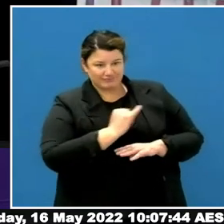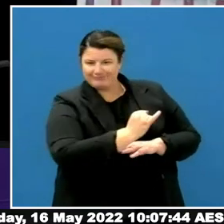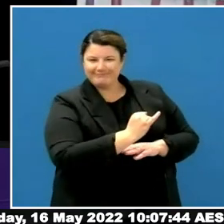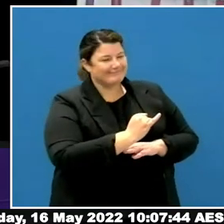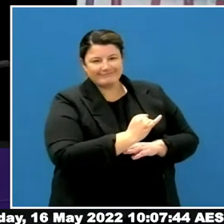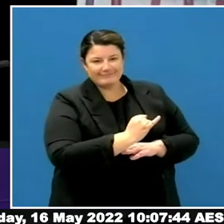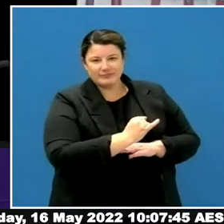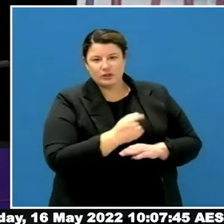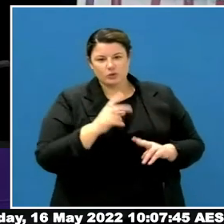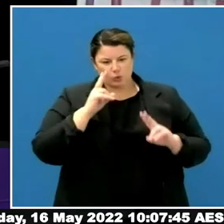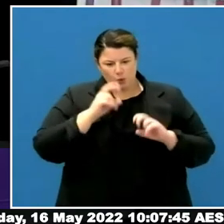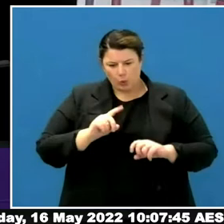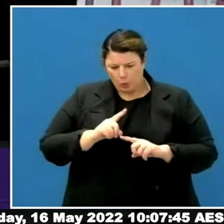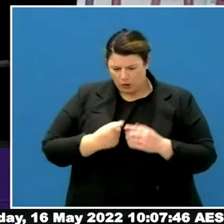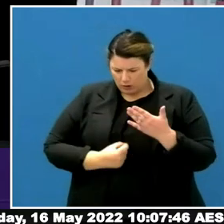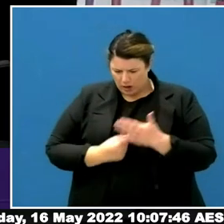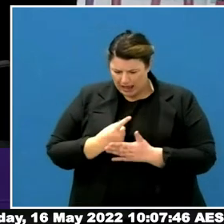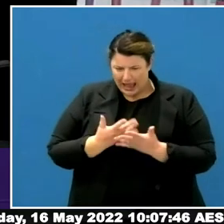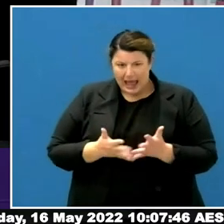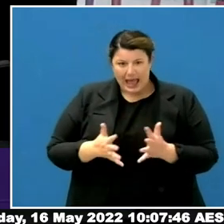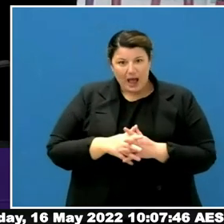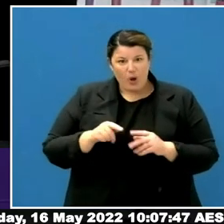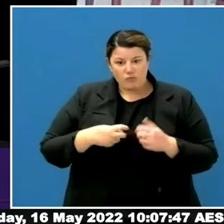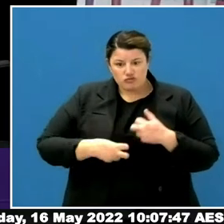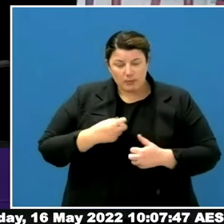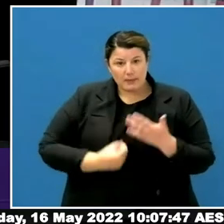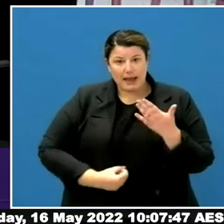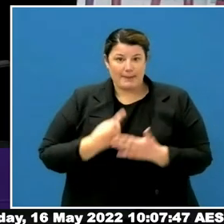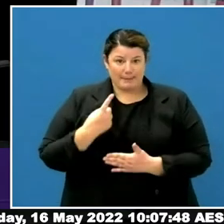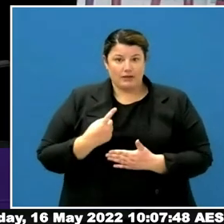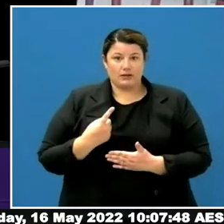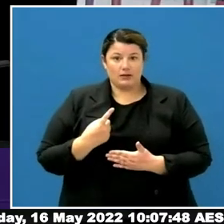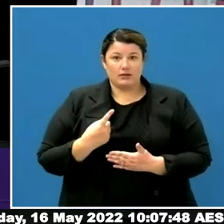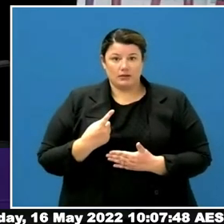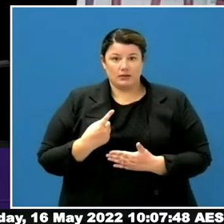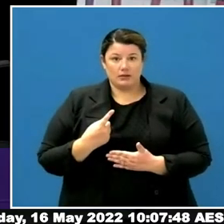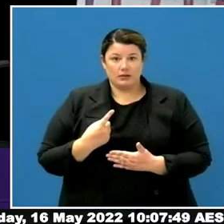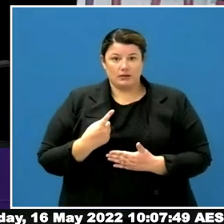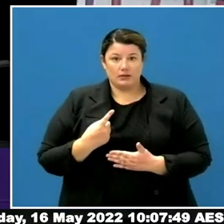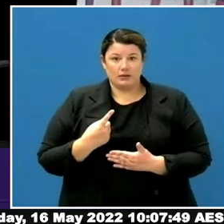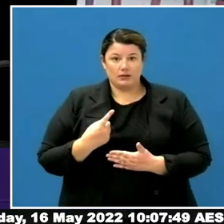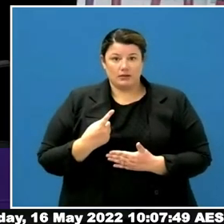systemic issues that demand reforms to enhance the safety, health and wellbeing of